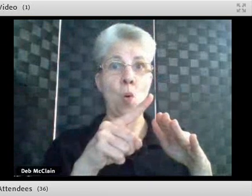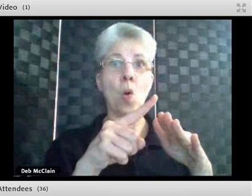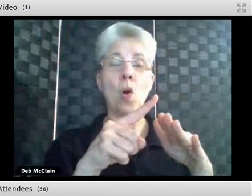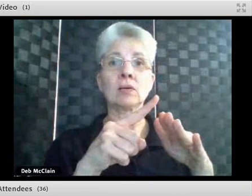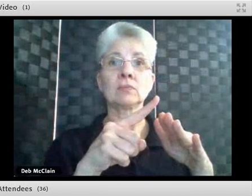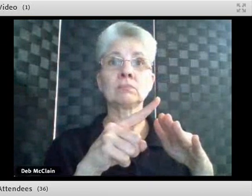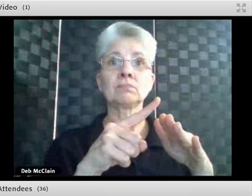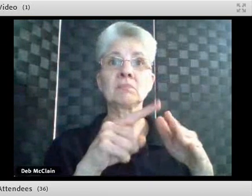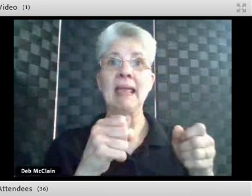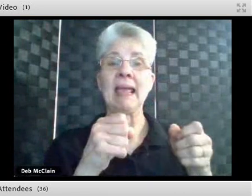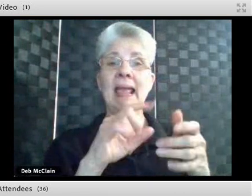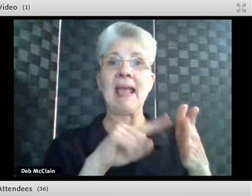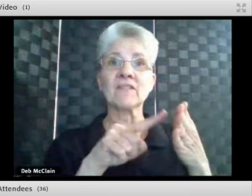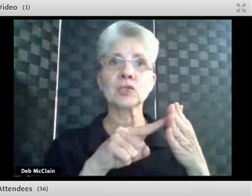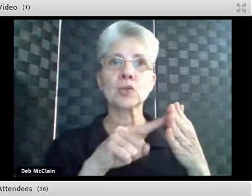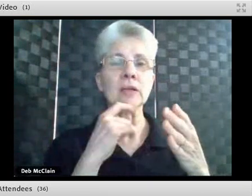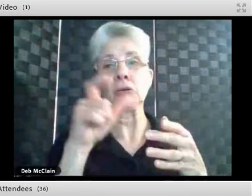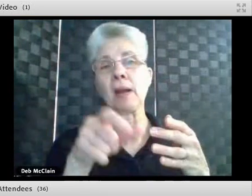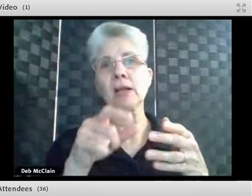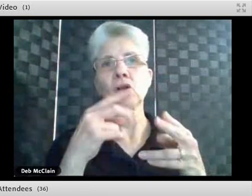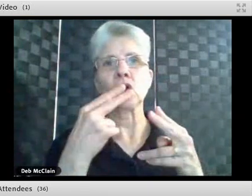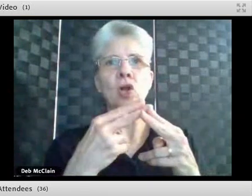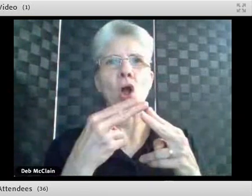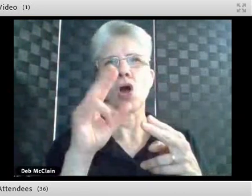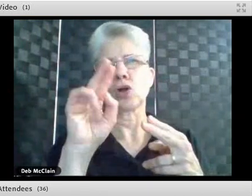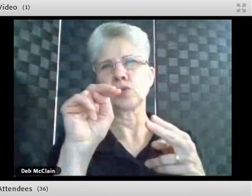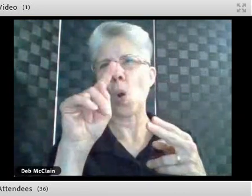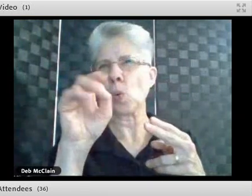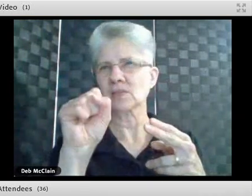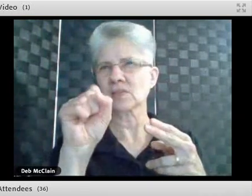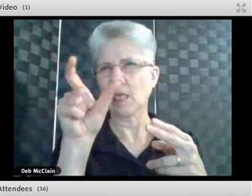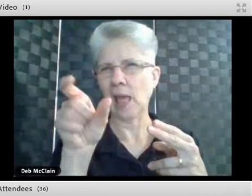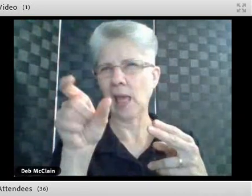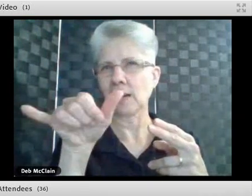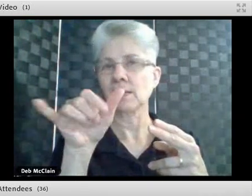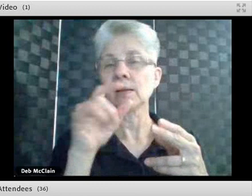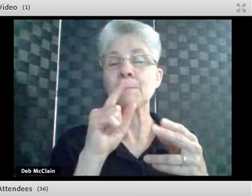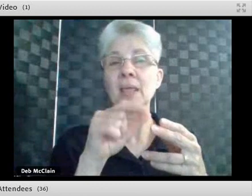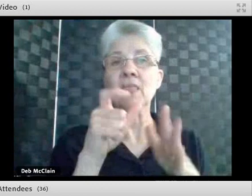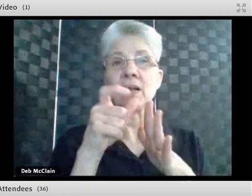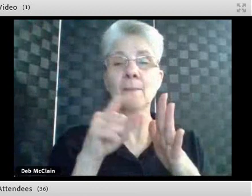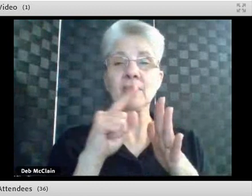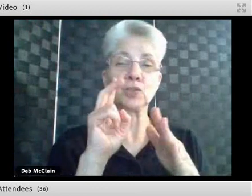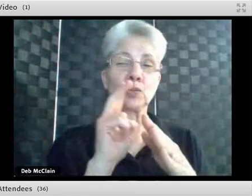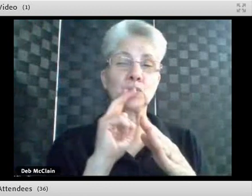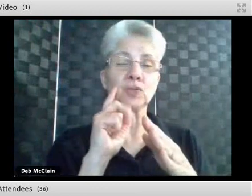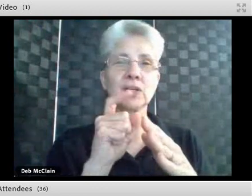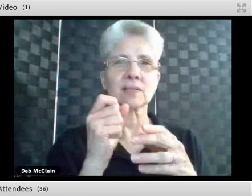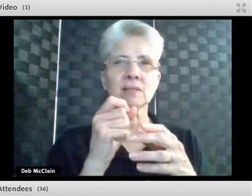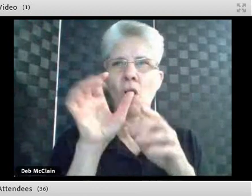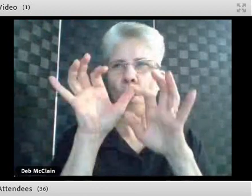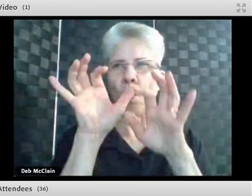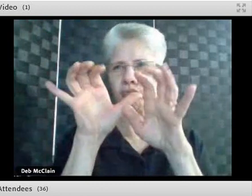You might also create a column, I usually call it "notes," and that can be the column where you kind of dump information as you need it.